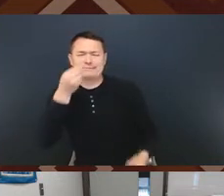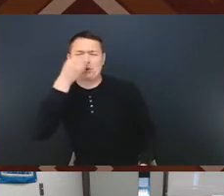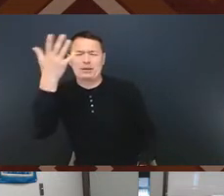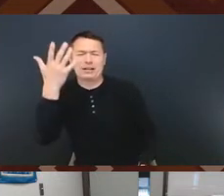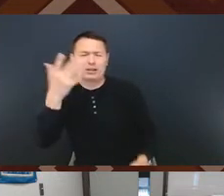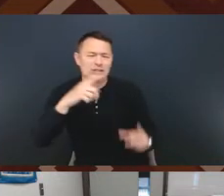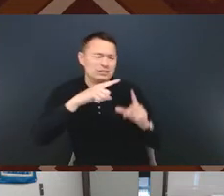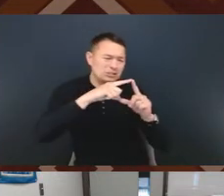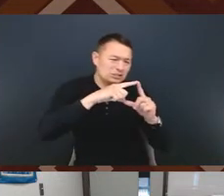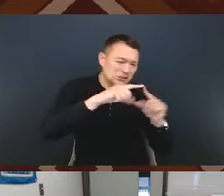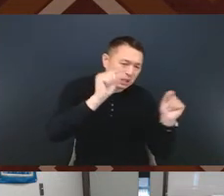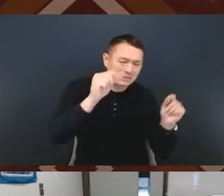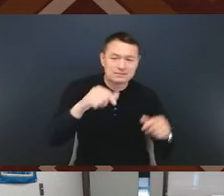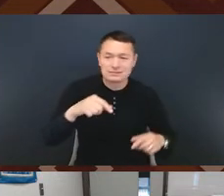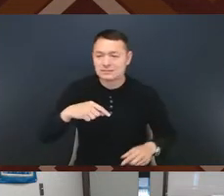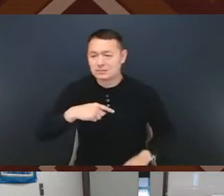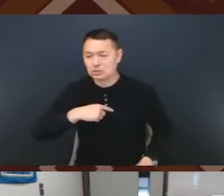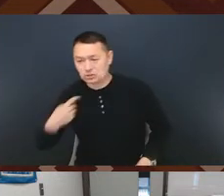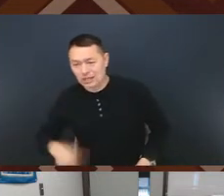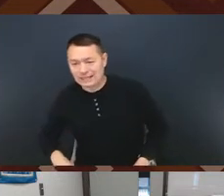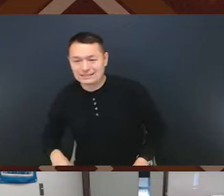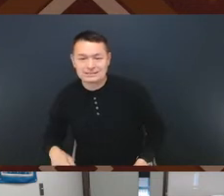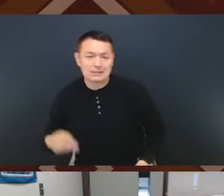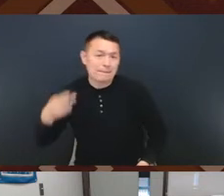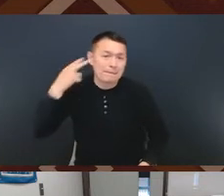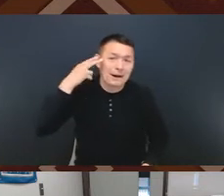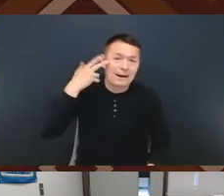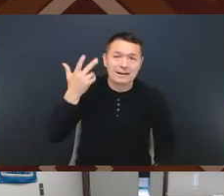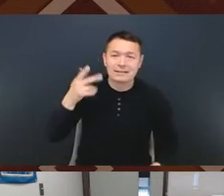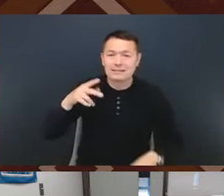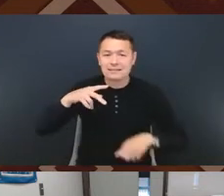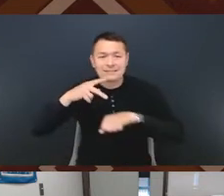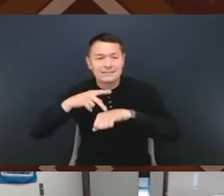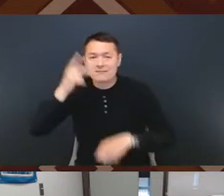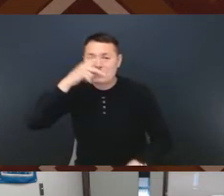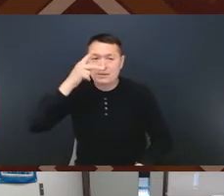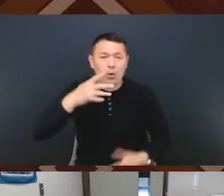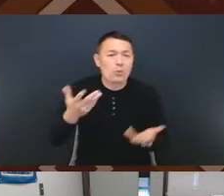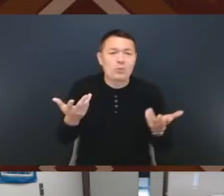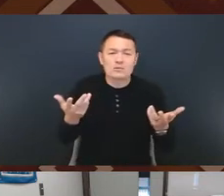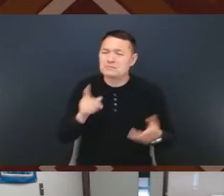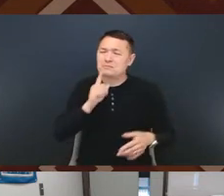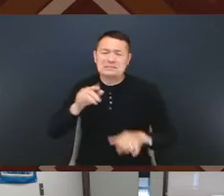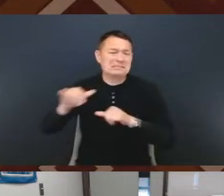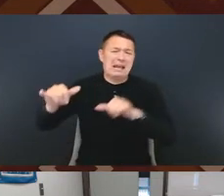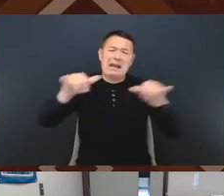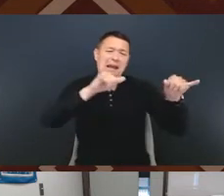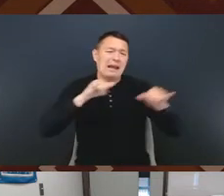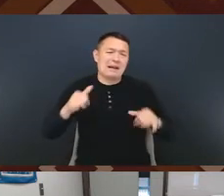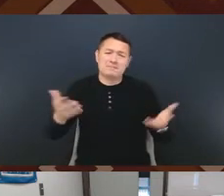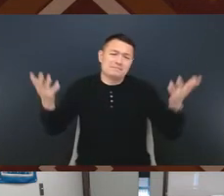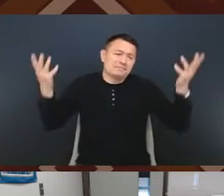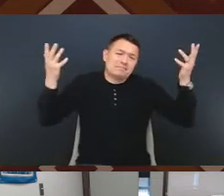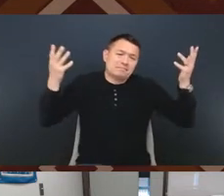Japanese, Chinese, Hmong, Filipino, you're the same no difference.